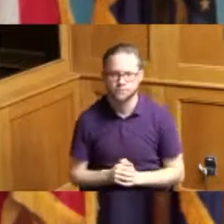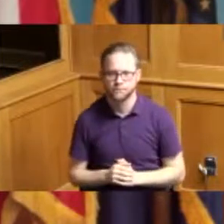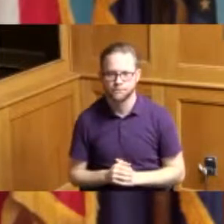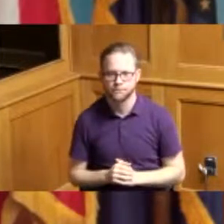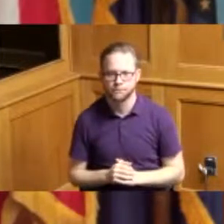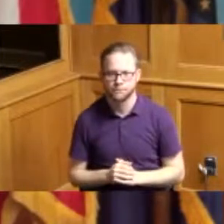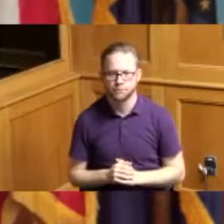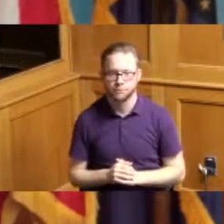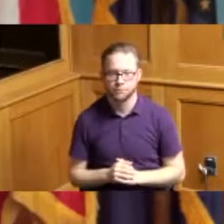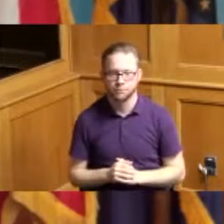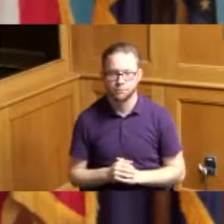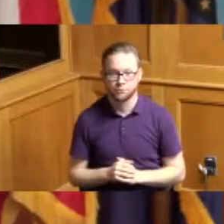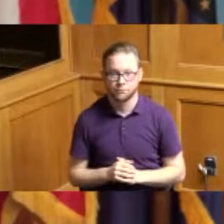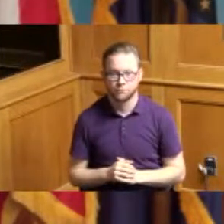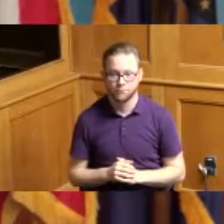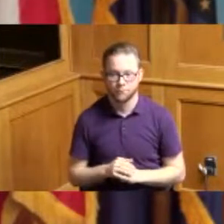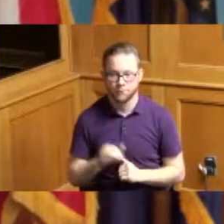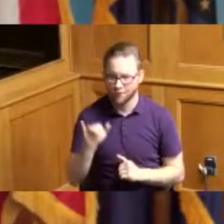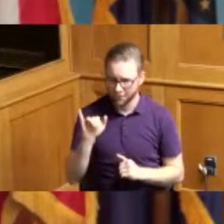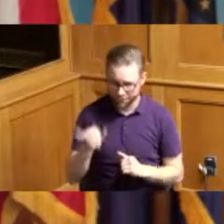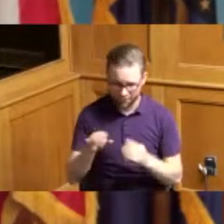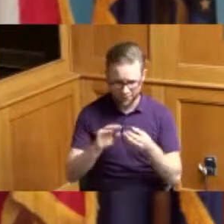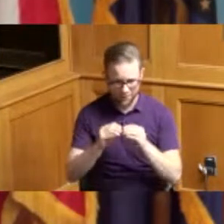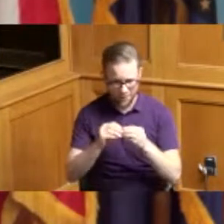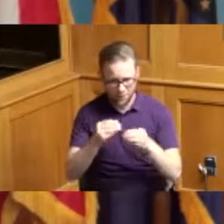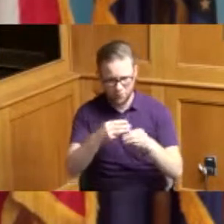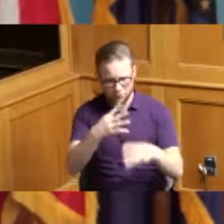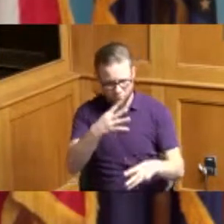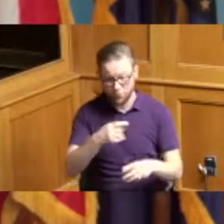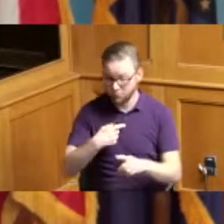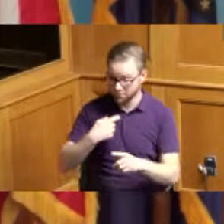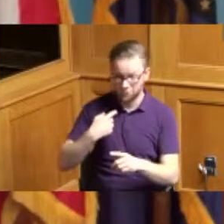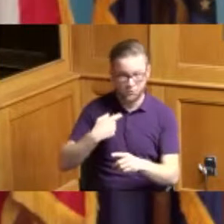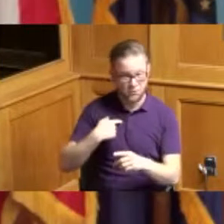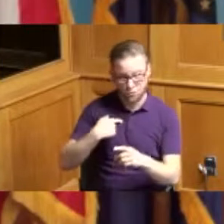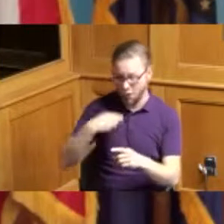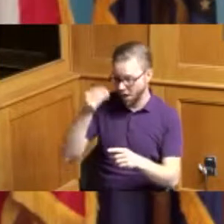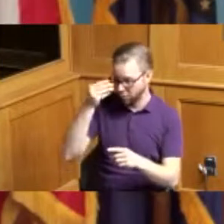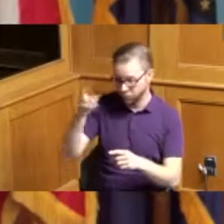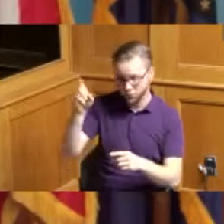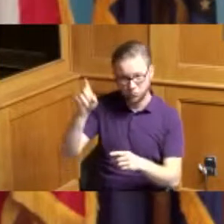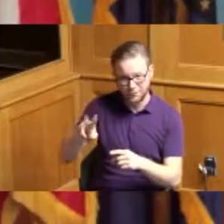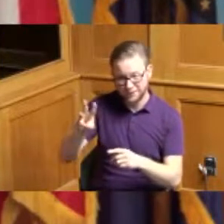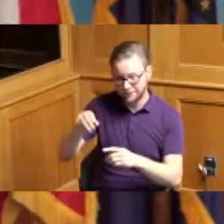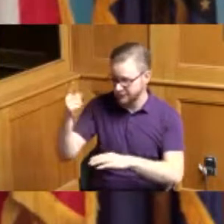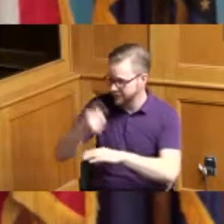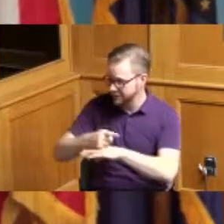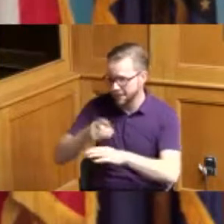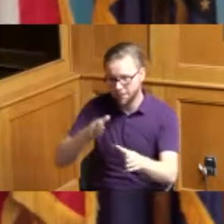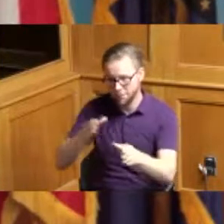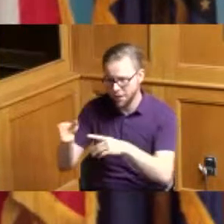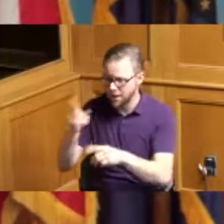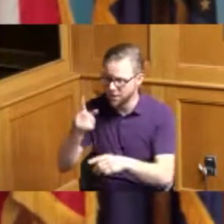these numbers one of the things I said we need a 60-day plan you step right in shifted folks